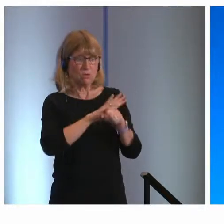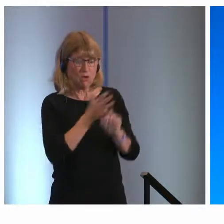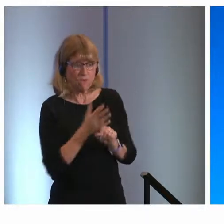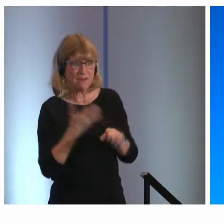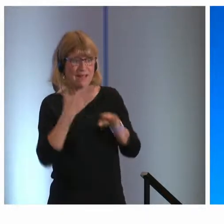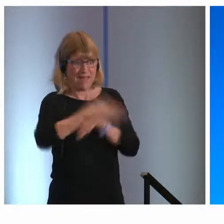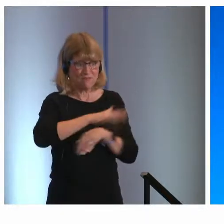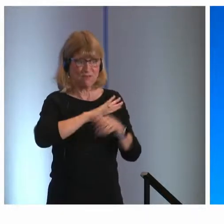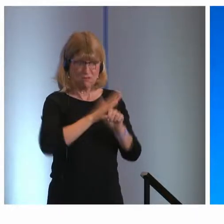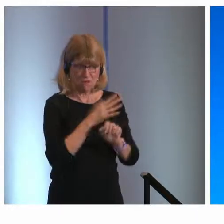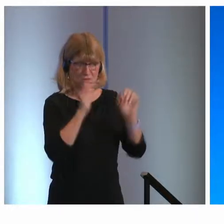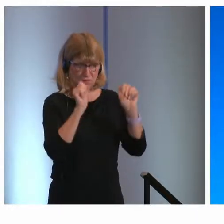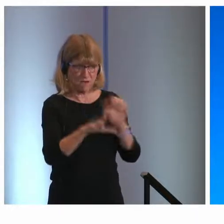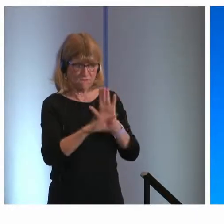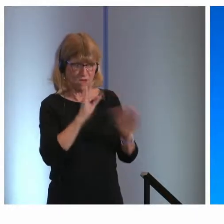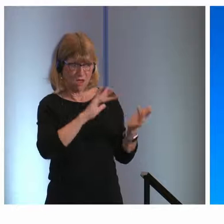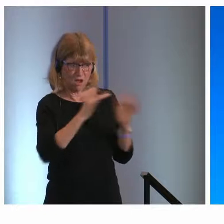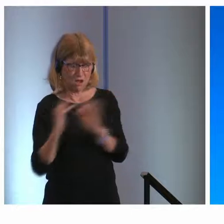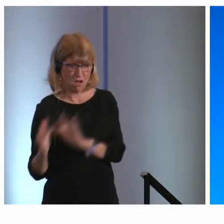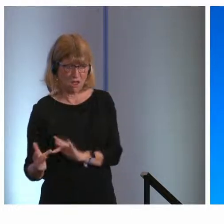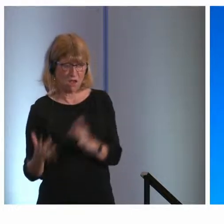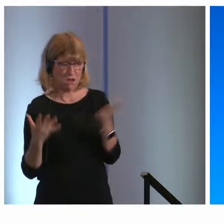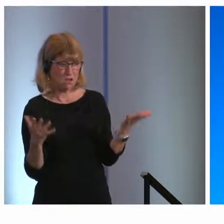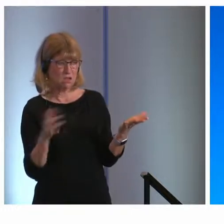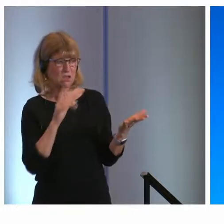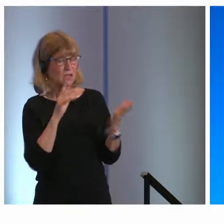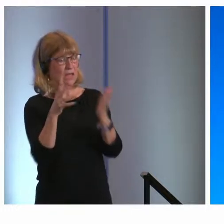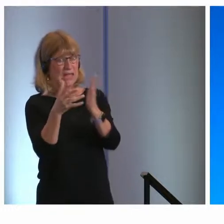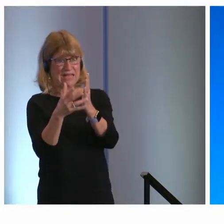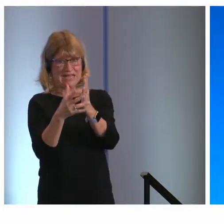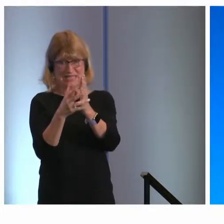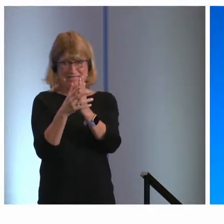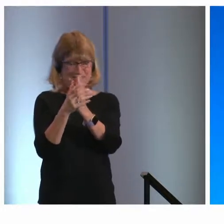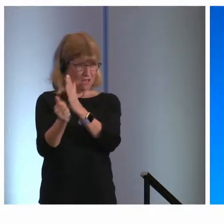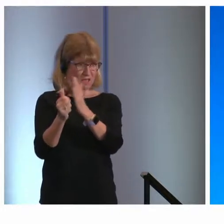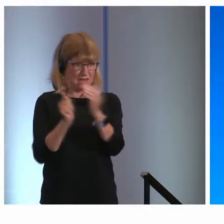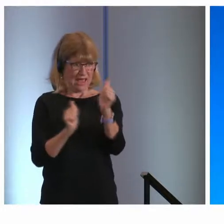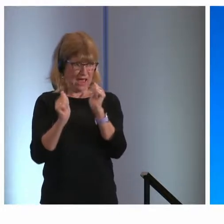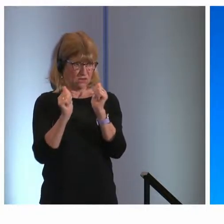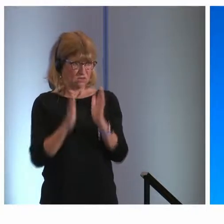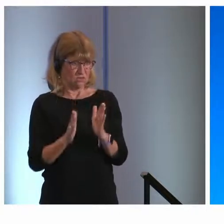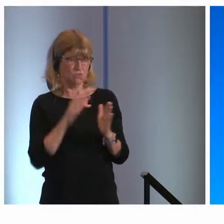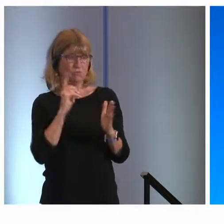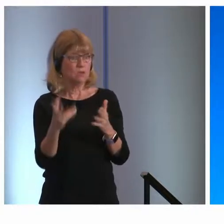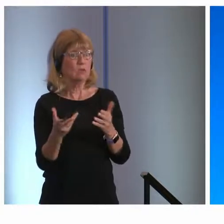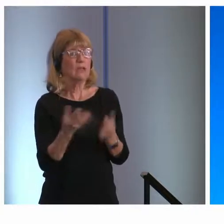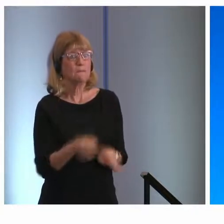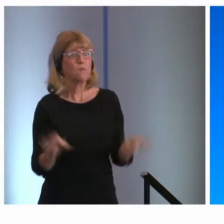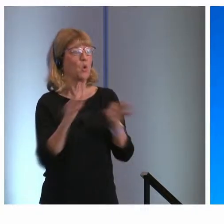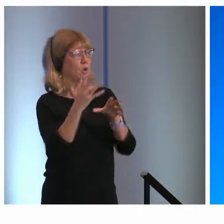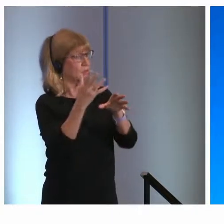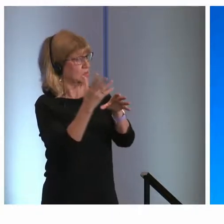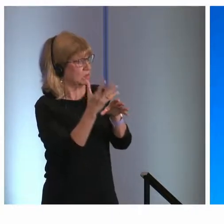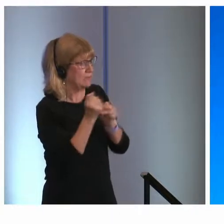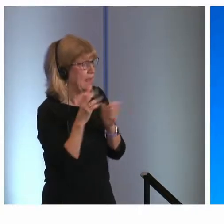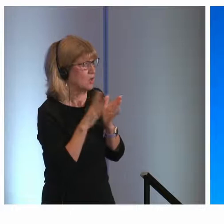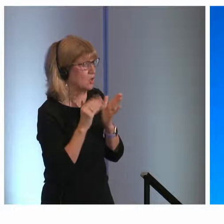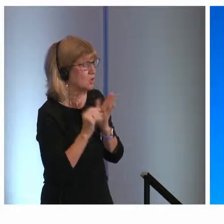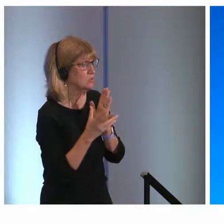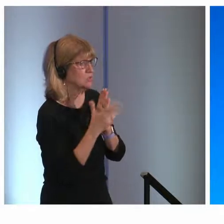after COVID, it's online. And it's important for talent